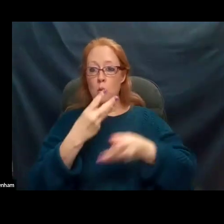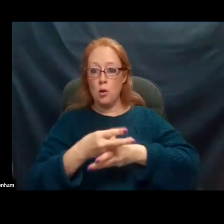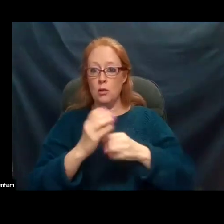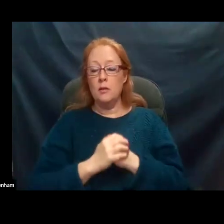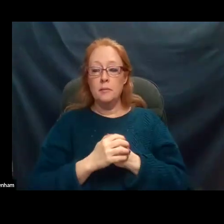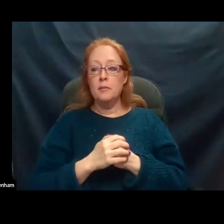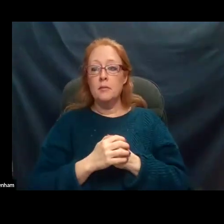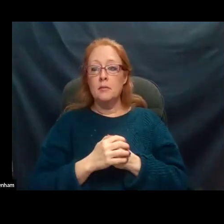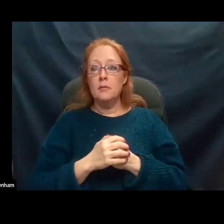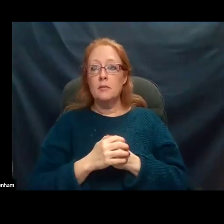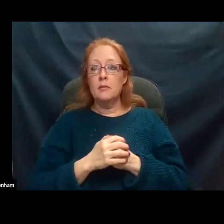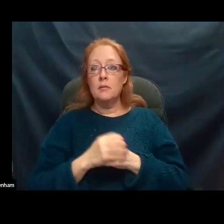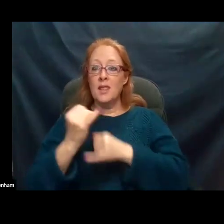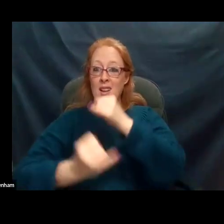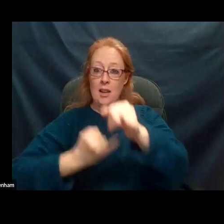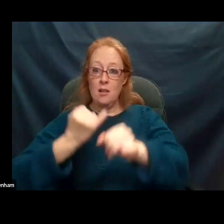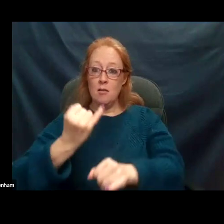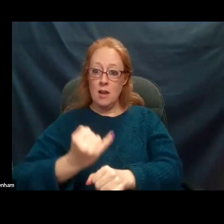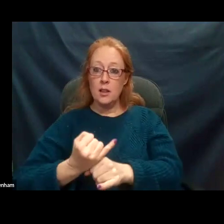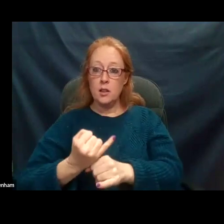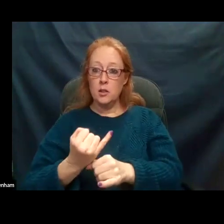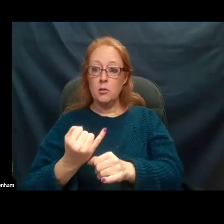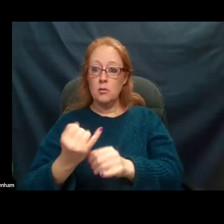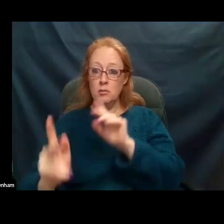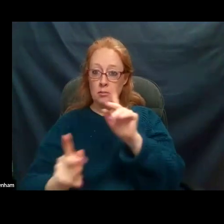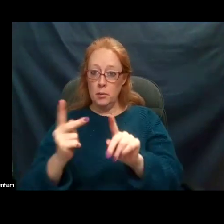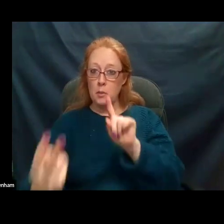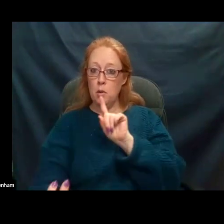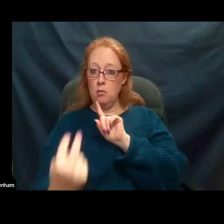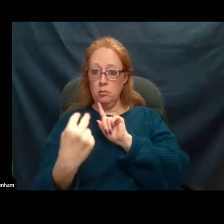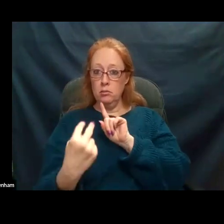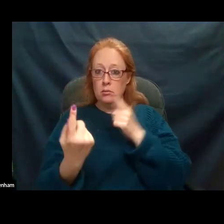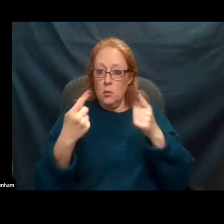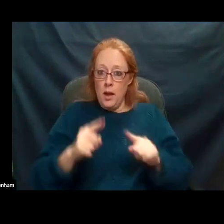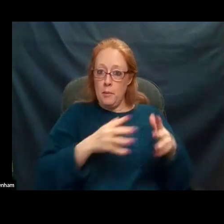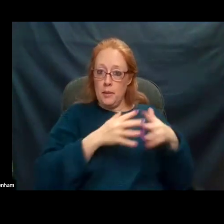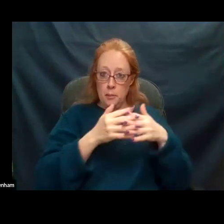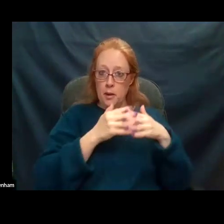And set examples for people with disabilities across the world.